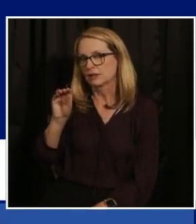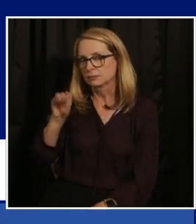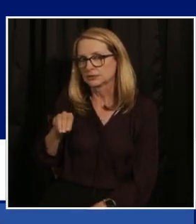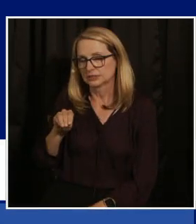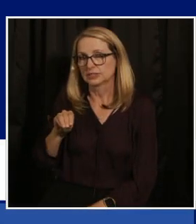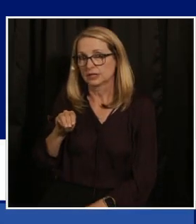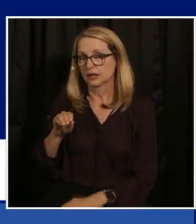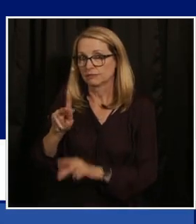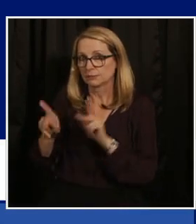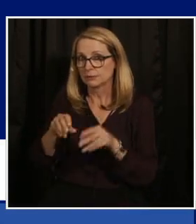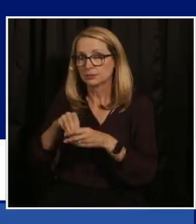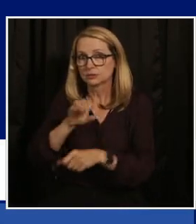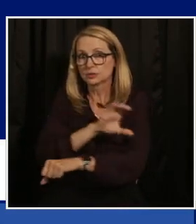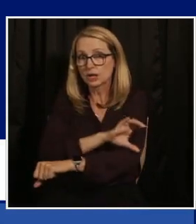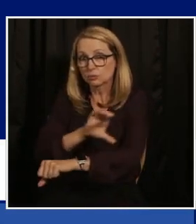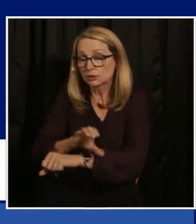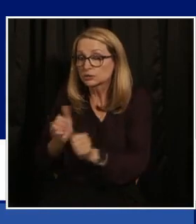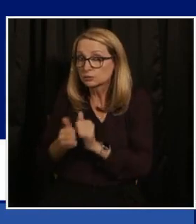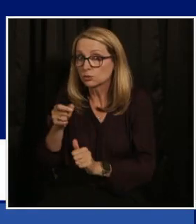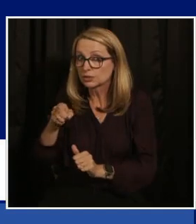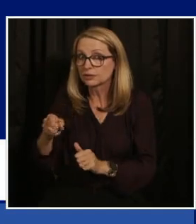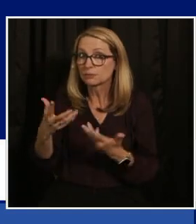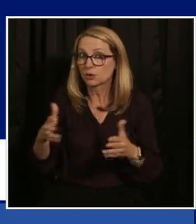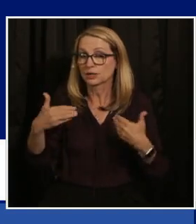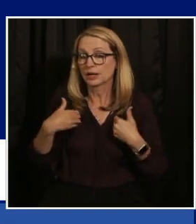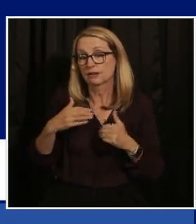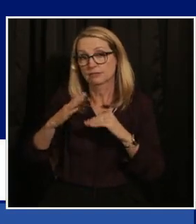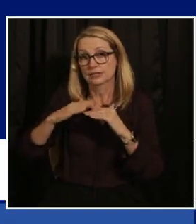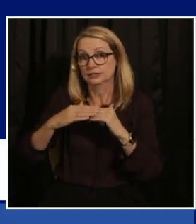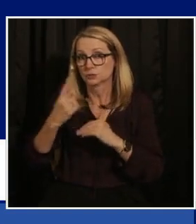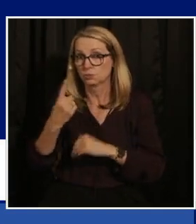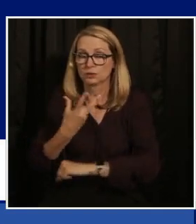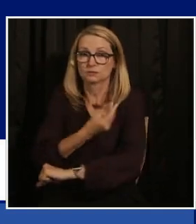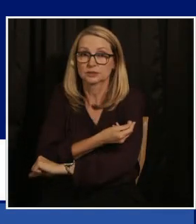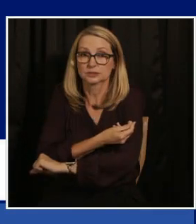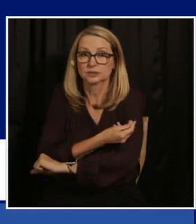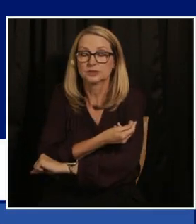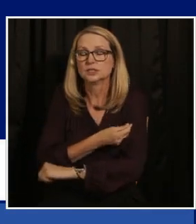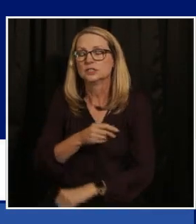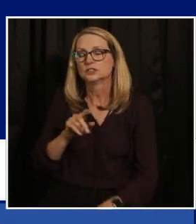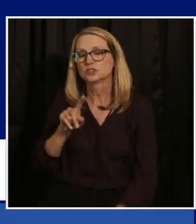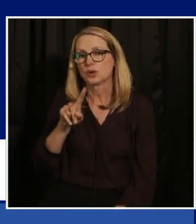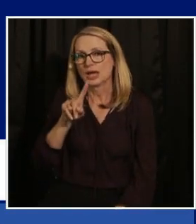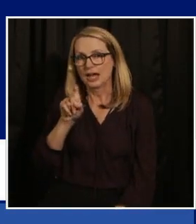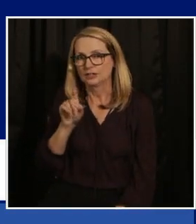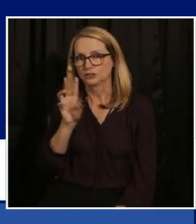right so this big part of the population only 168 are in the hospital out of that 25 percent